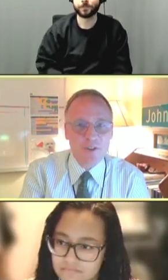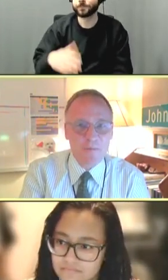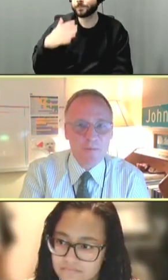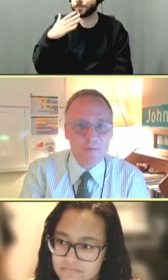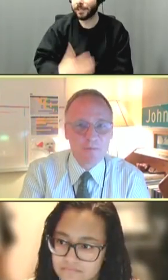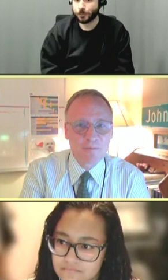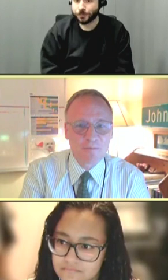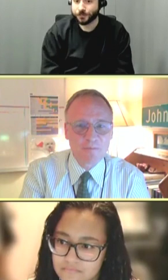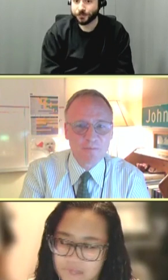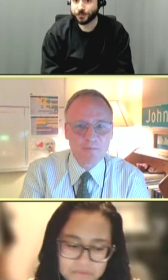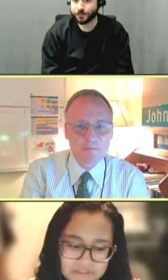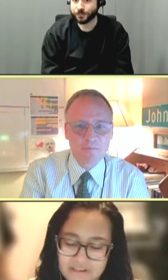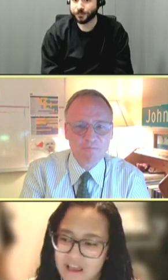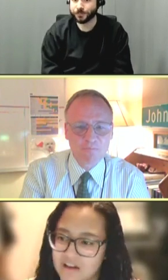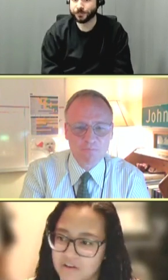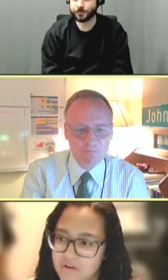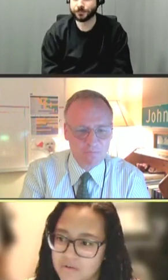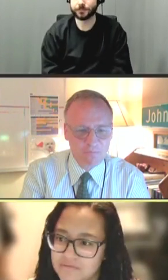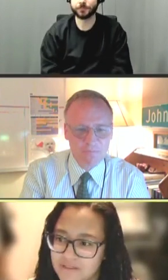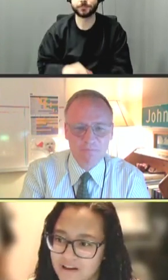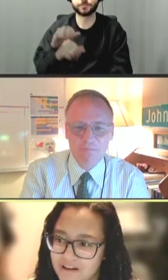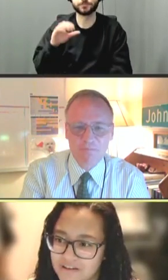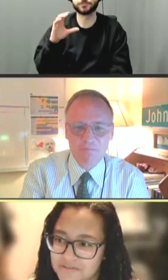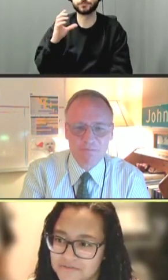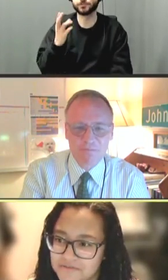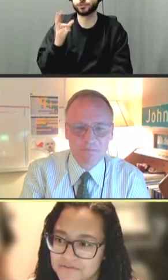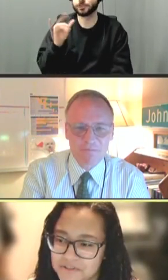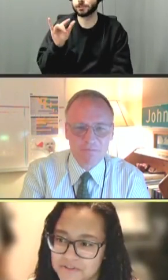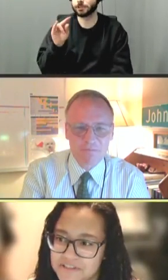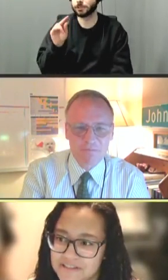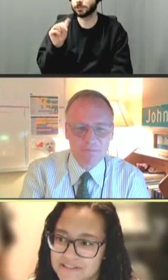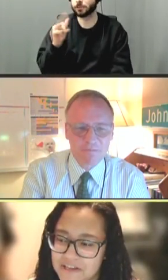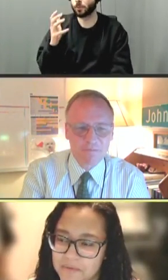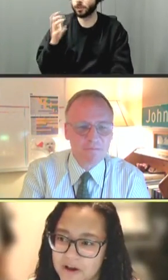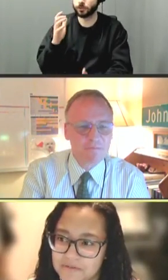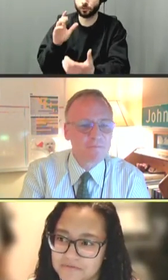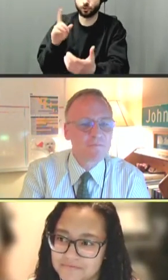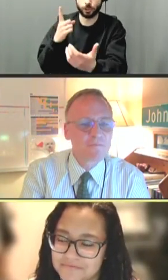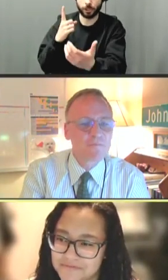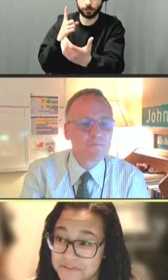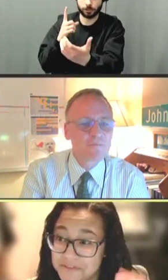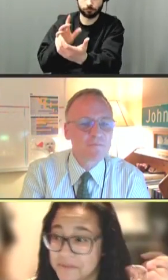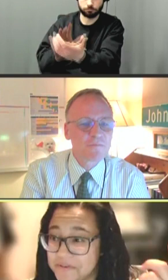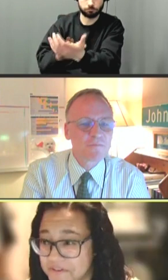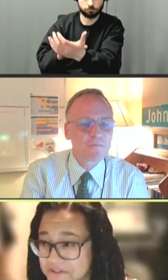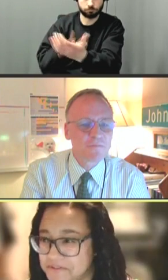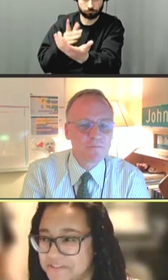Christina Graham: I'm just going to echo what Kristen said about -- you said the word "visual,"